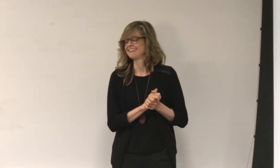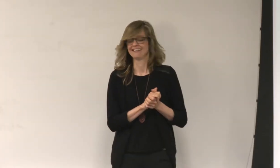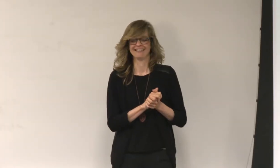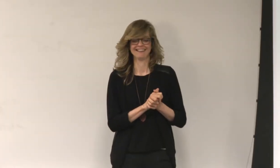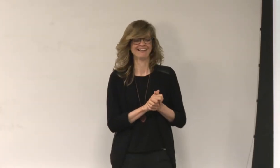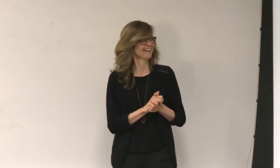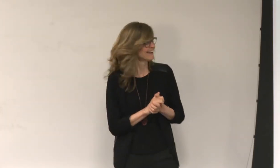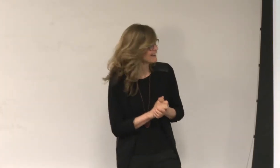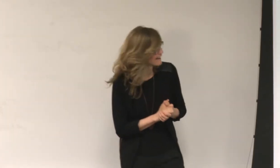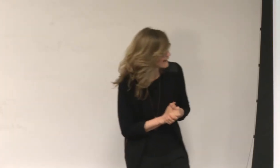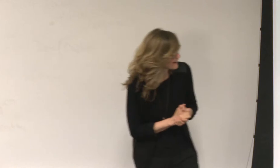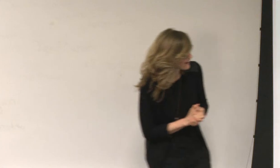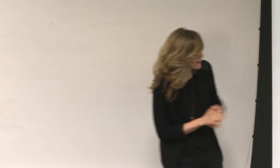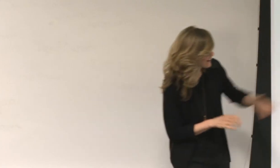WHEN I ENTERED COLLEGE.